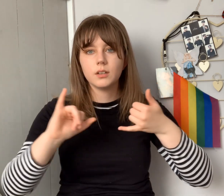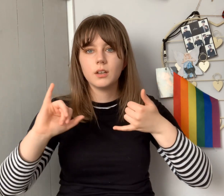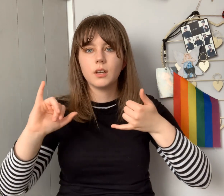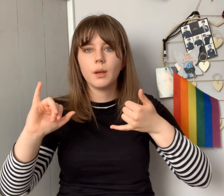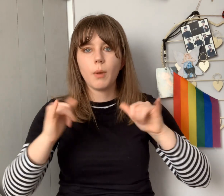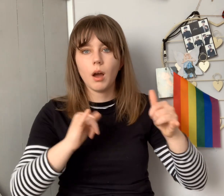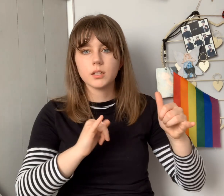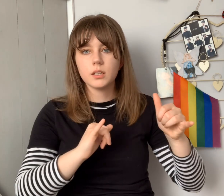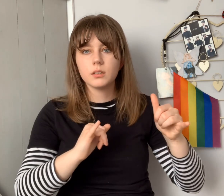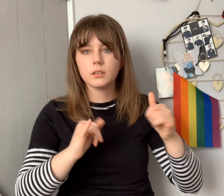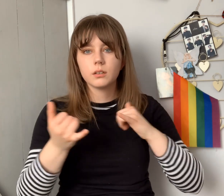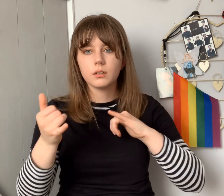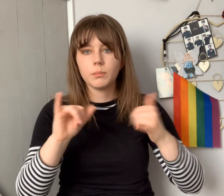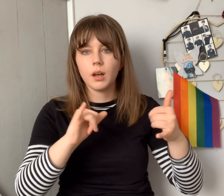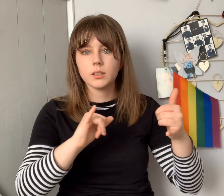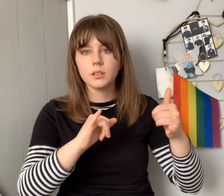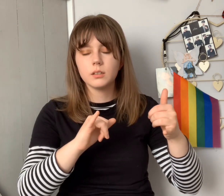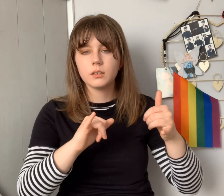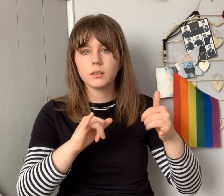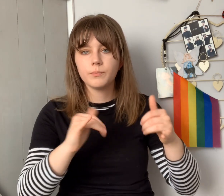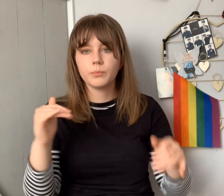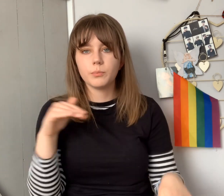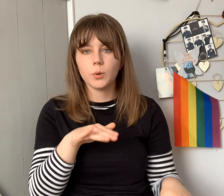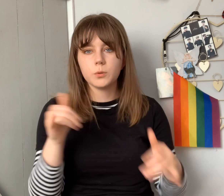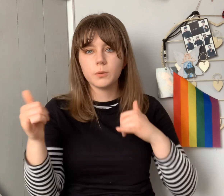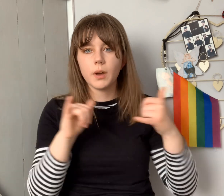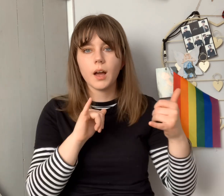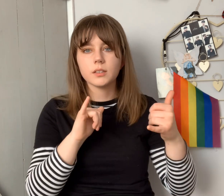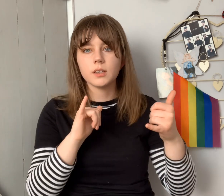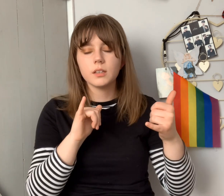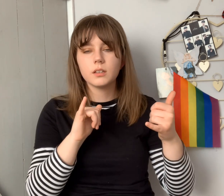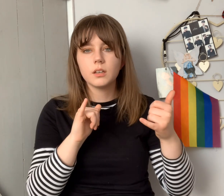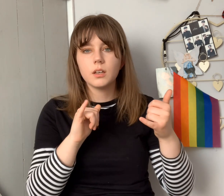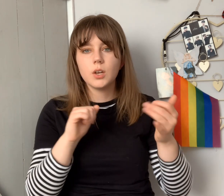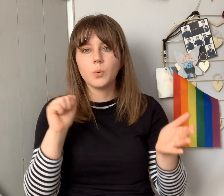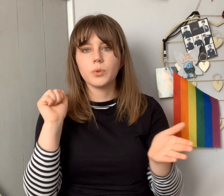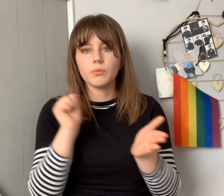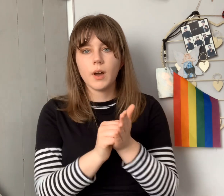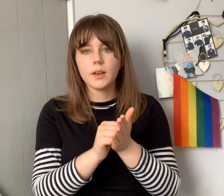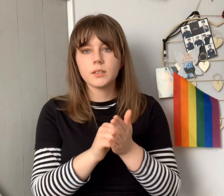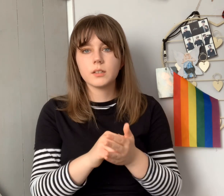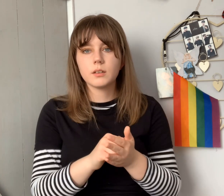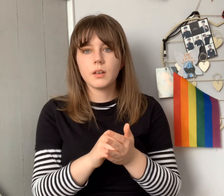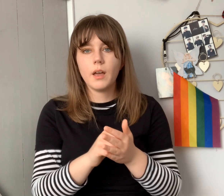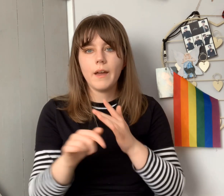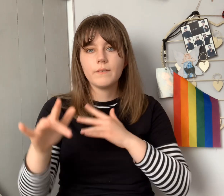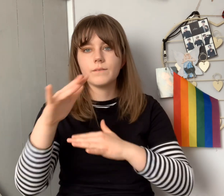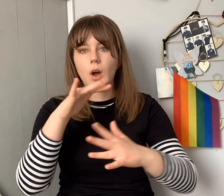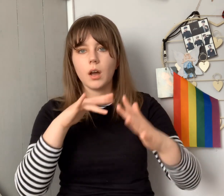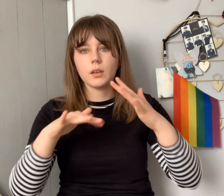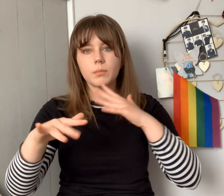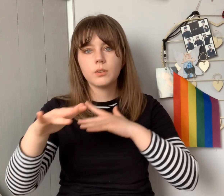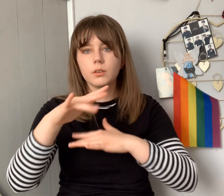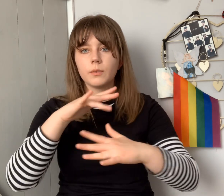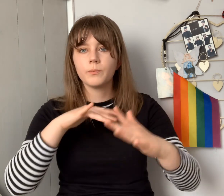Party x2 "Pull up to the party with a right vibe"